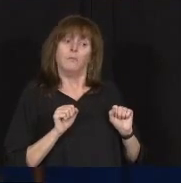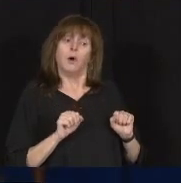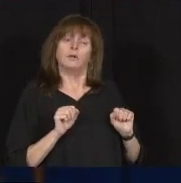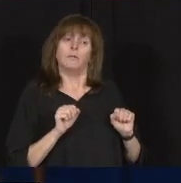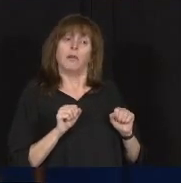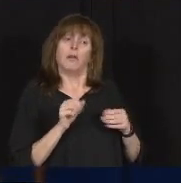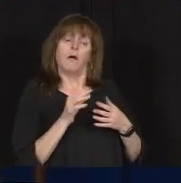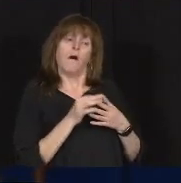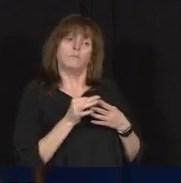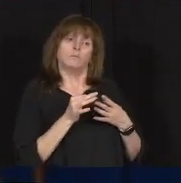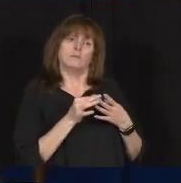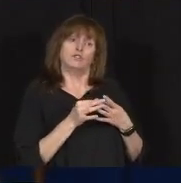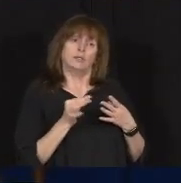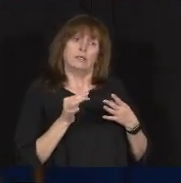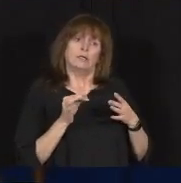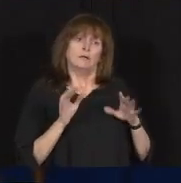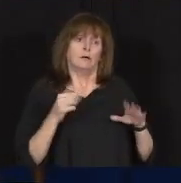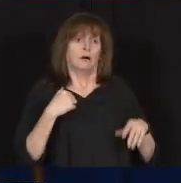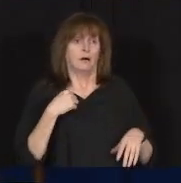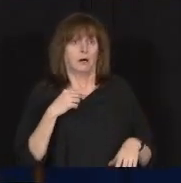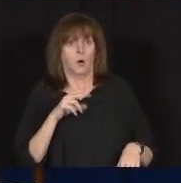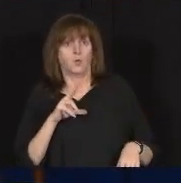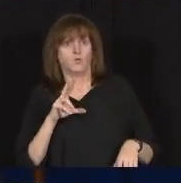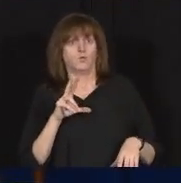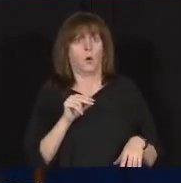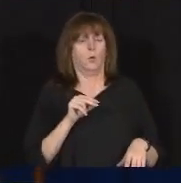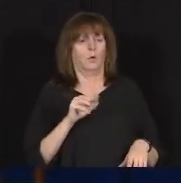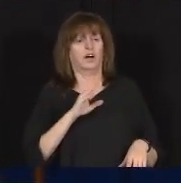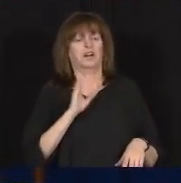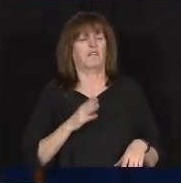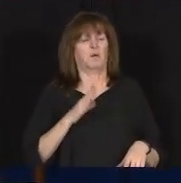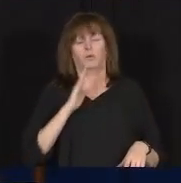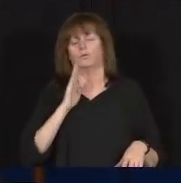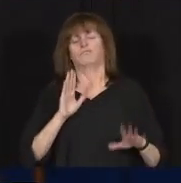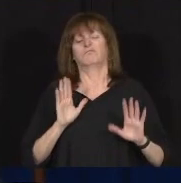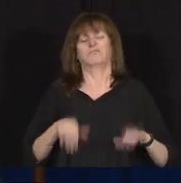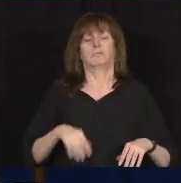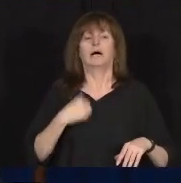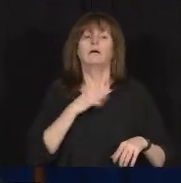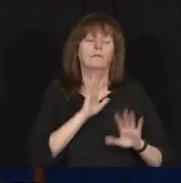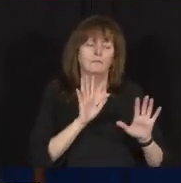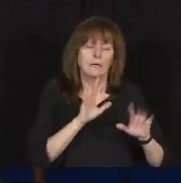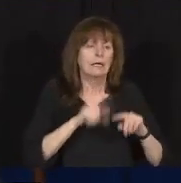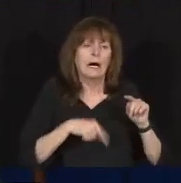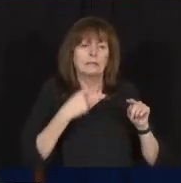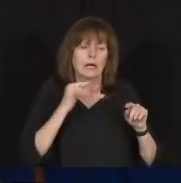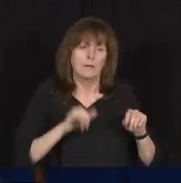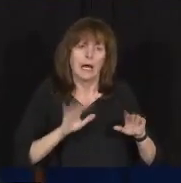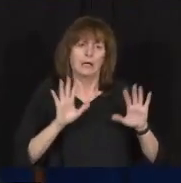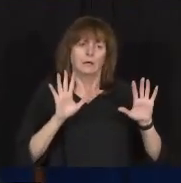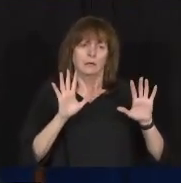the table. A s I say, everything is on the table. It is working quite well in Quebec